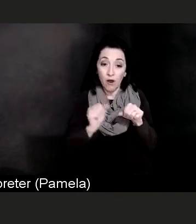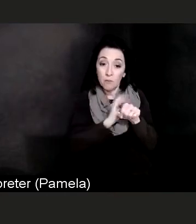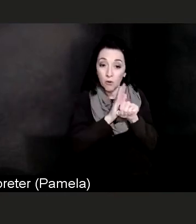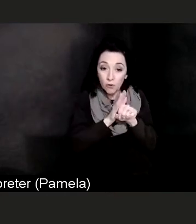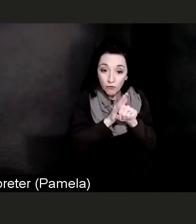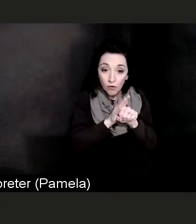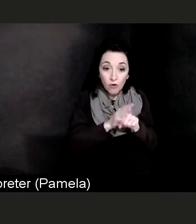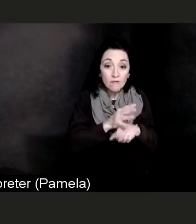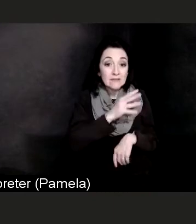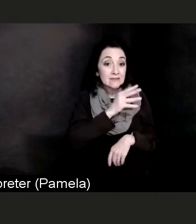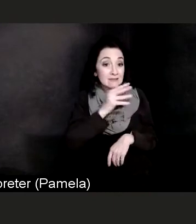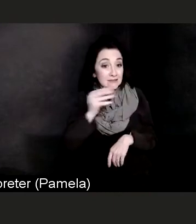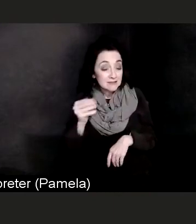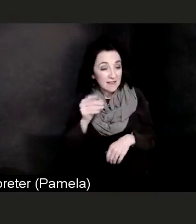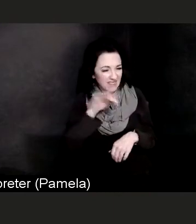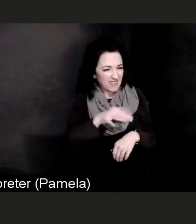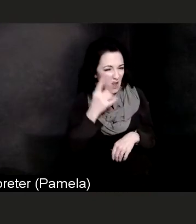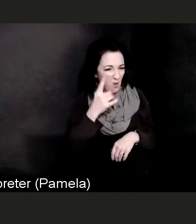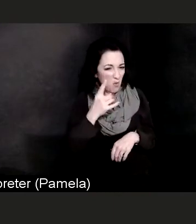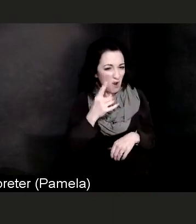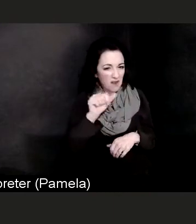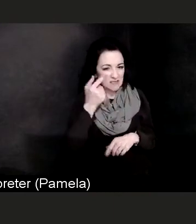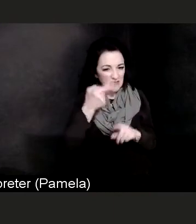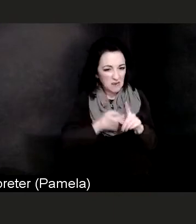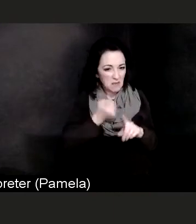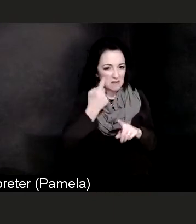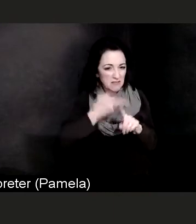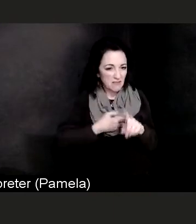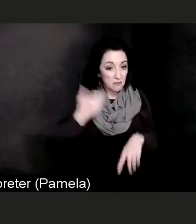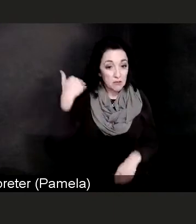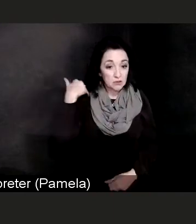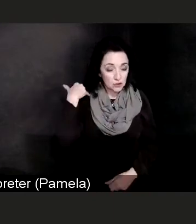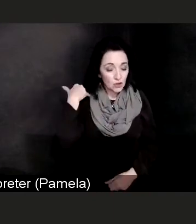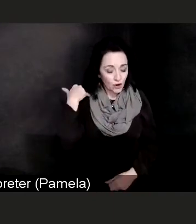10 months ago, 11 months ago, but also the three strains of virus